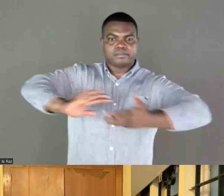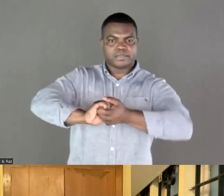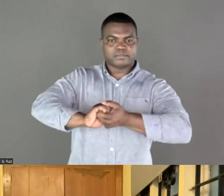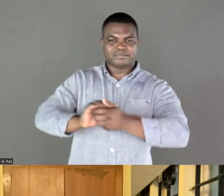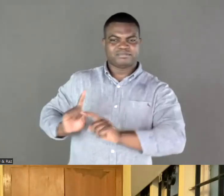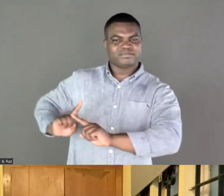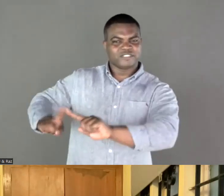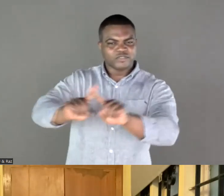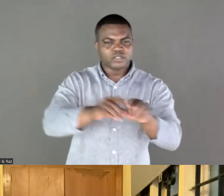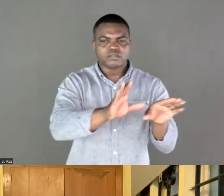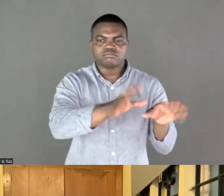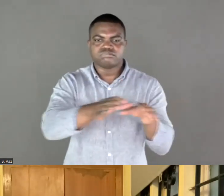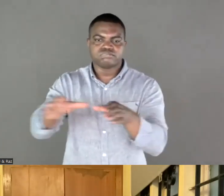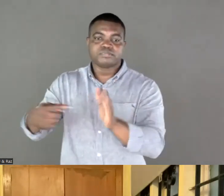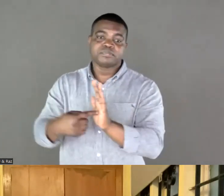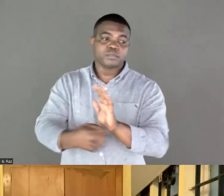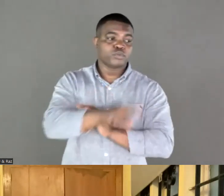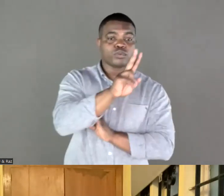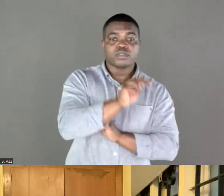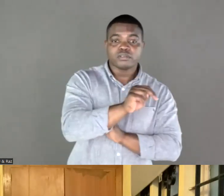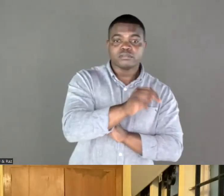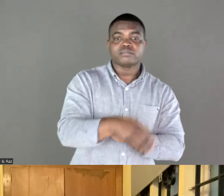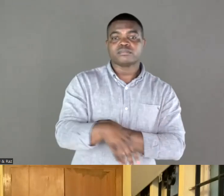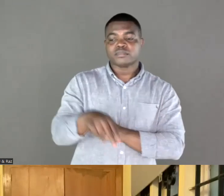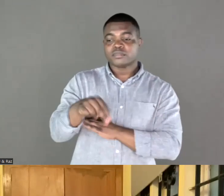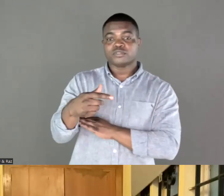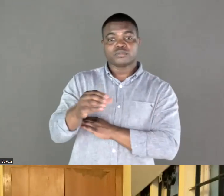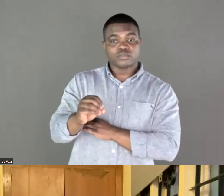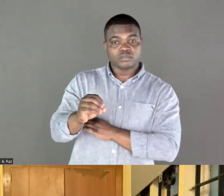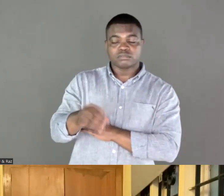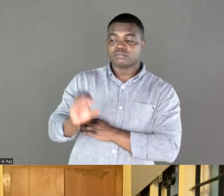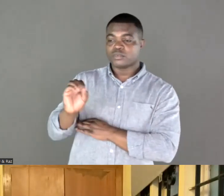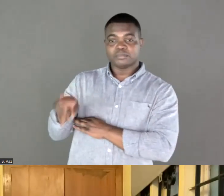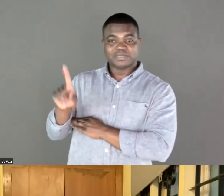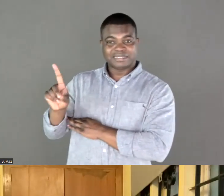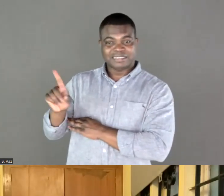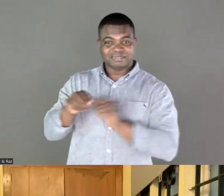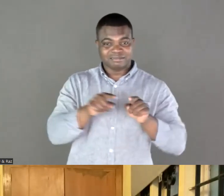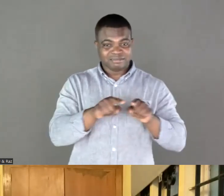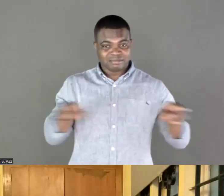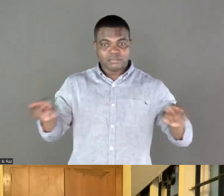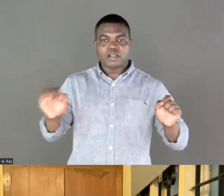mandate is the dissemination and implementation of key guidance materials like the IRS guidelines.